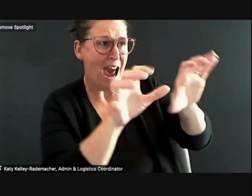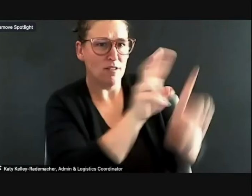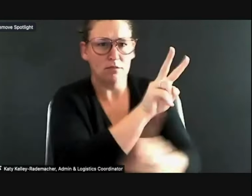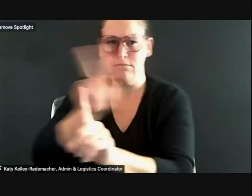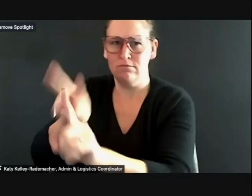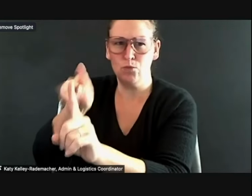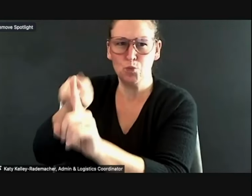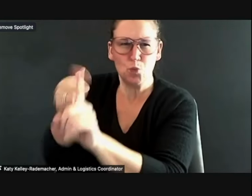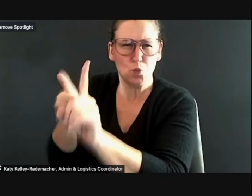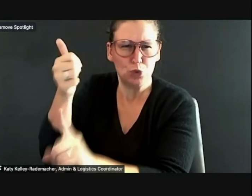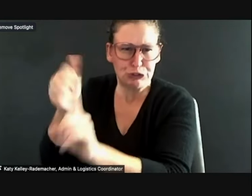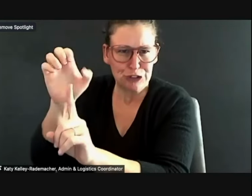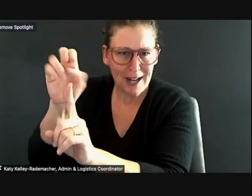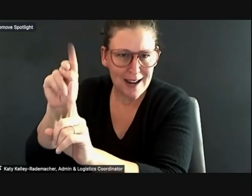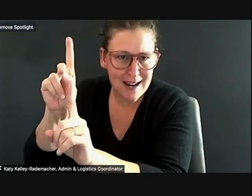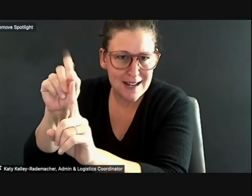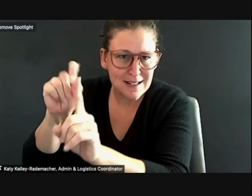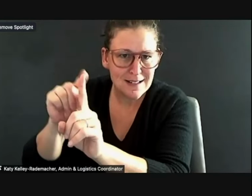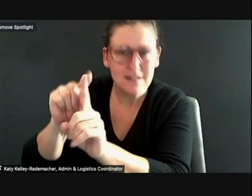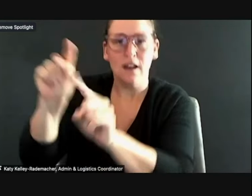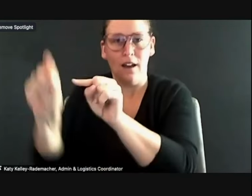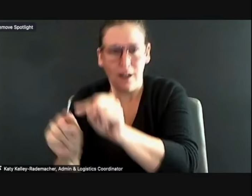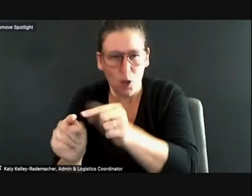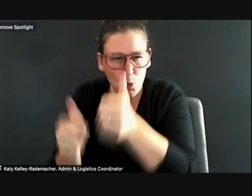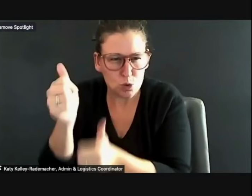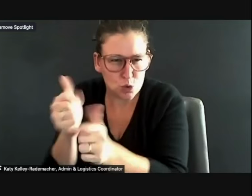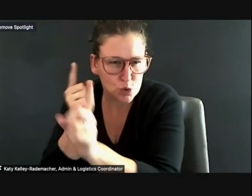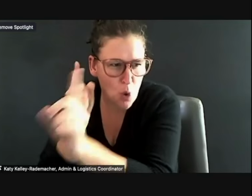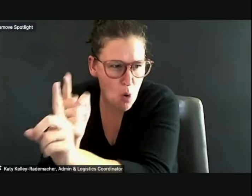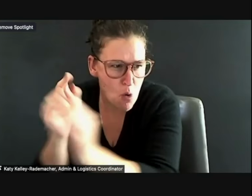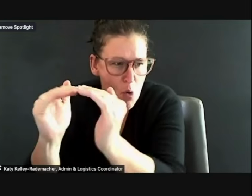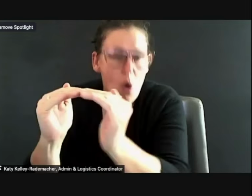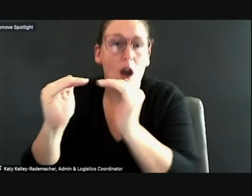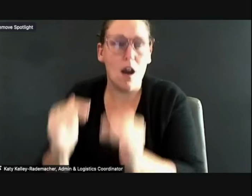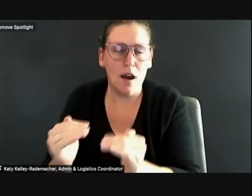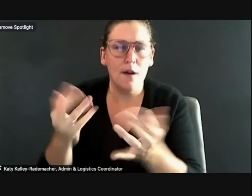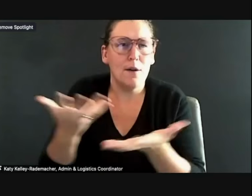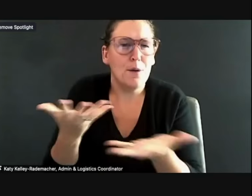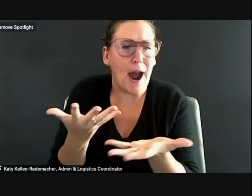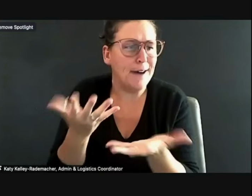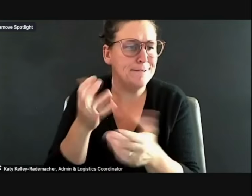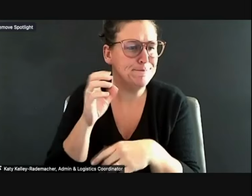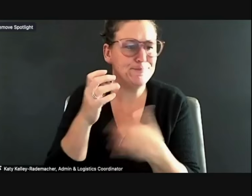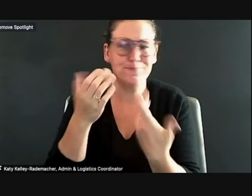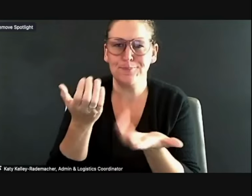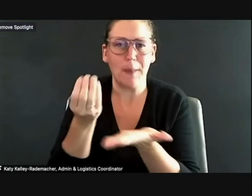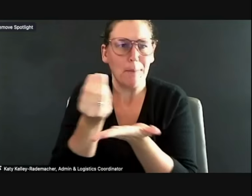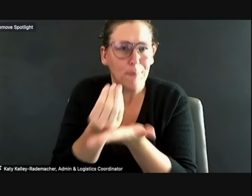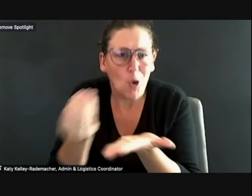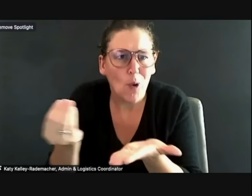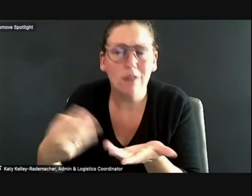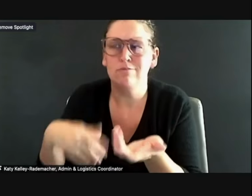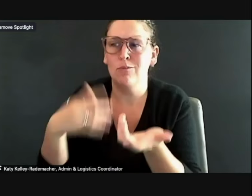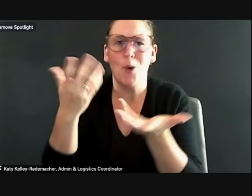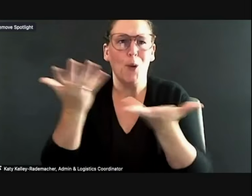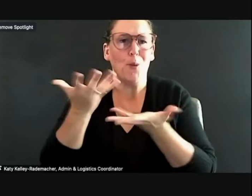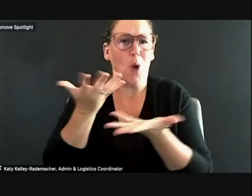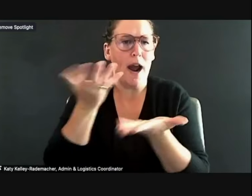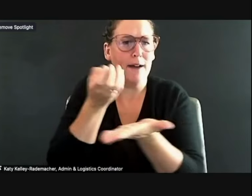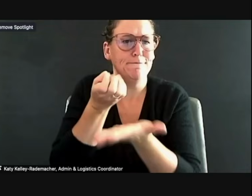form includes the Activity: (Name of activity), the Ends: (Identify which ends/provision this activity addressed), Goals: (What is your strategic goal(s) with this activity?)